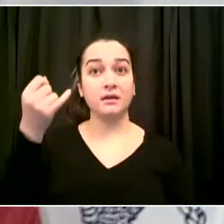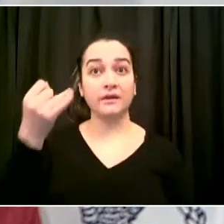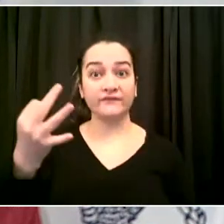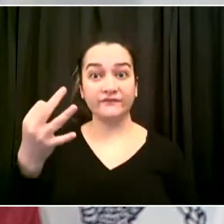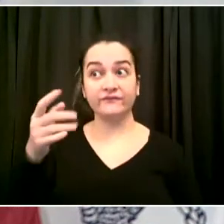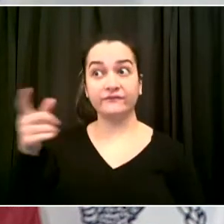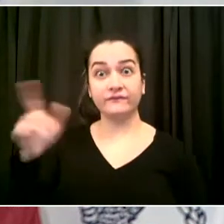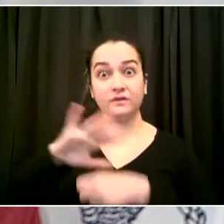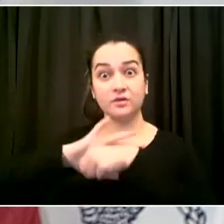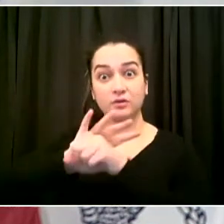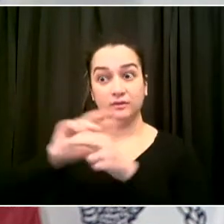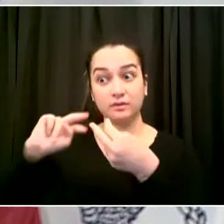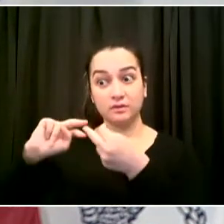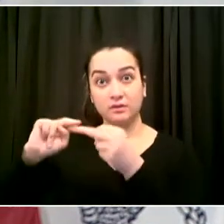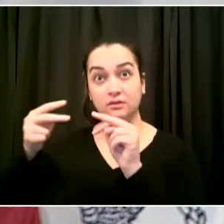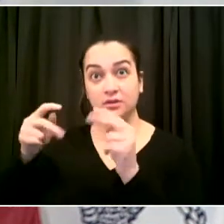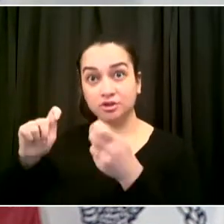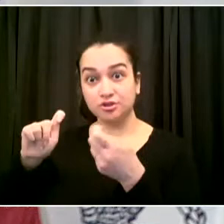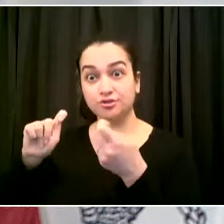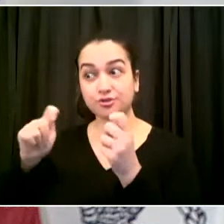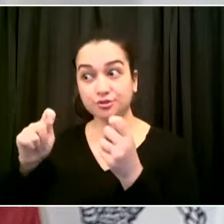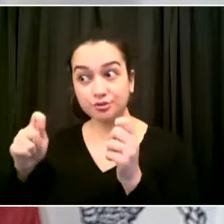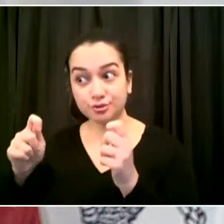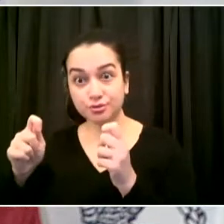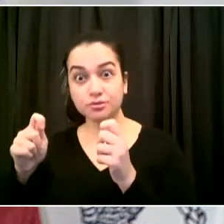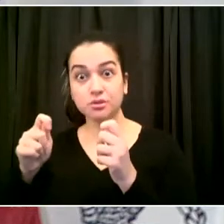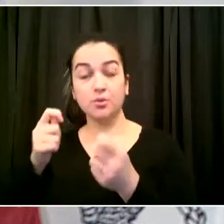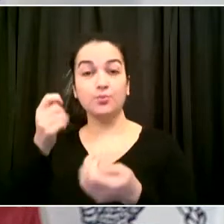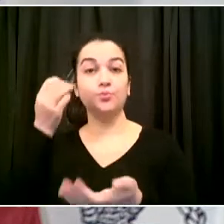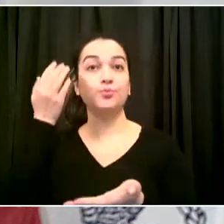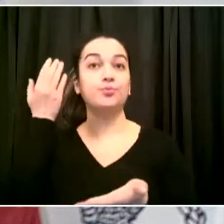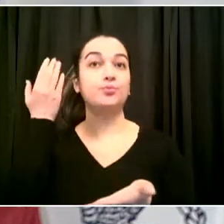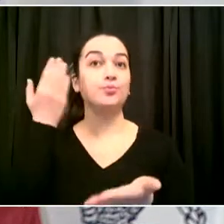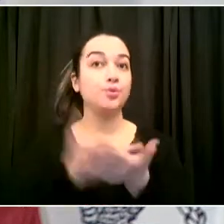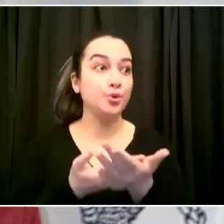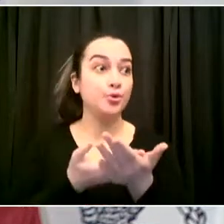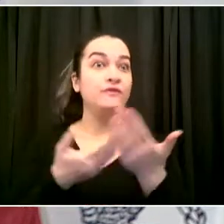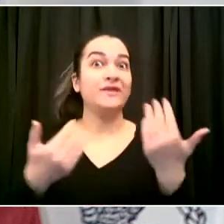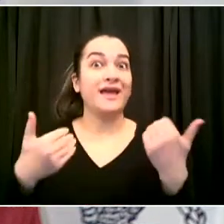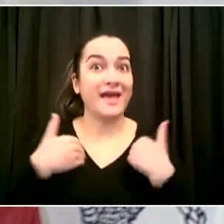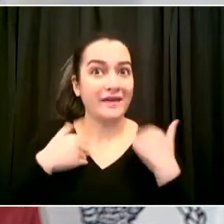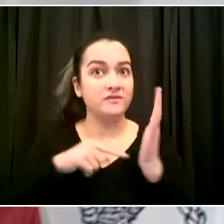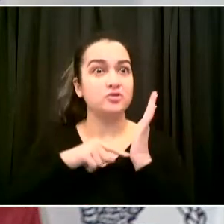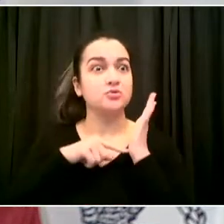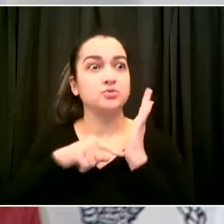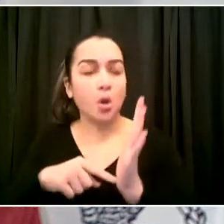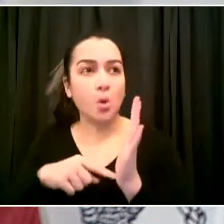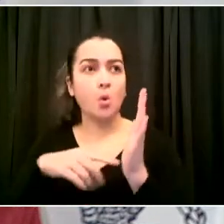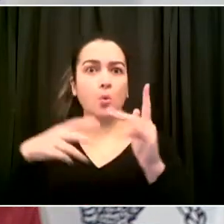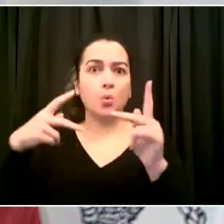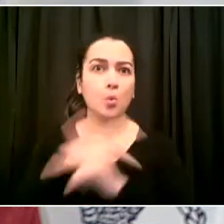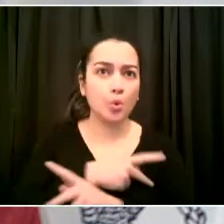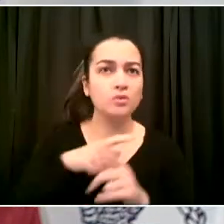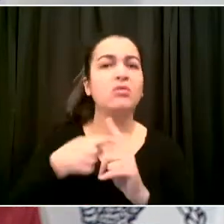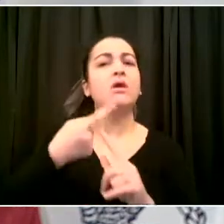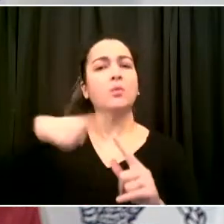WHAT DR. VARMA IS SAYING HERE. UNTIL THERE IS